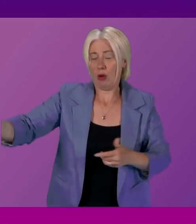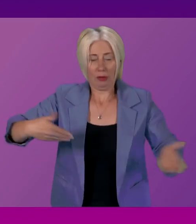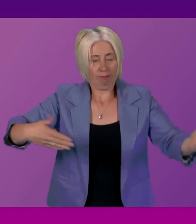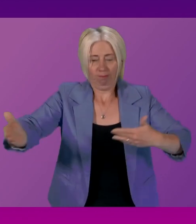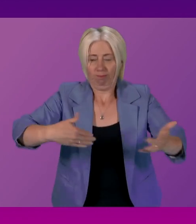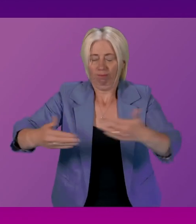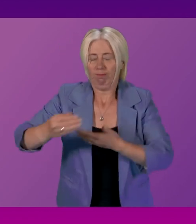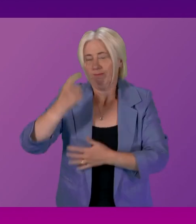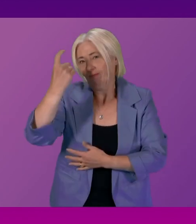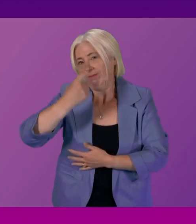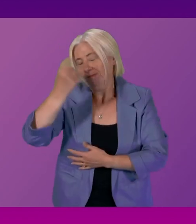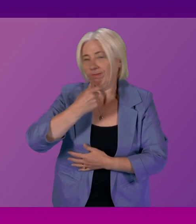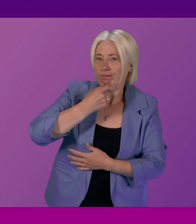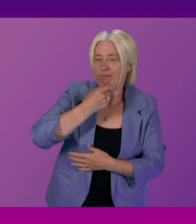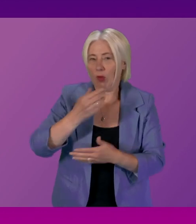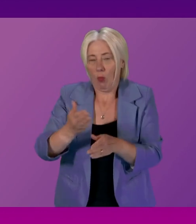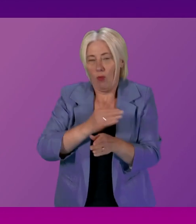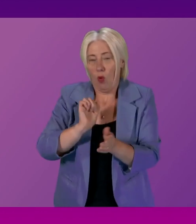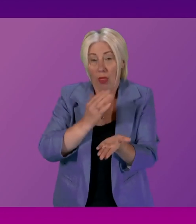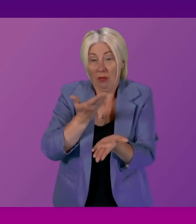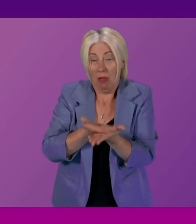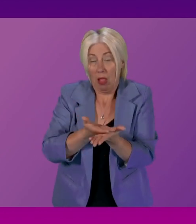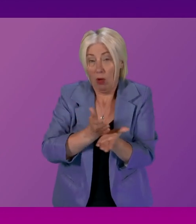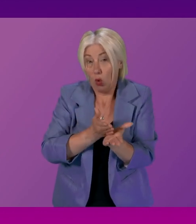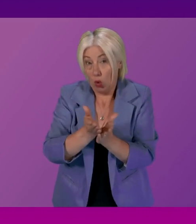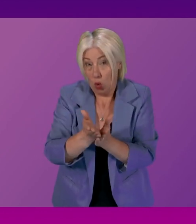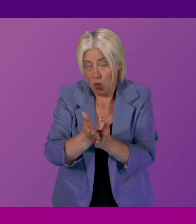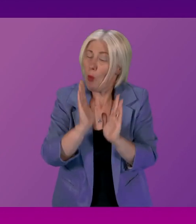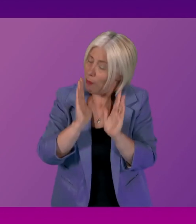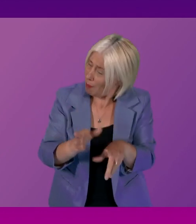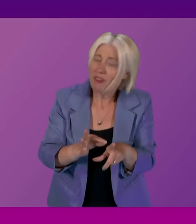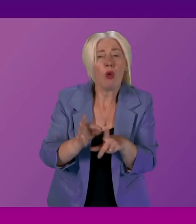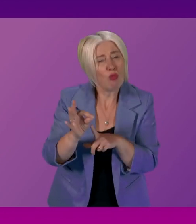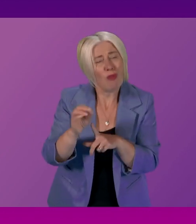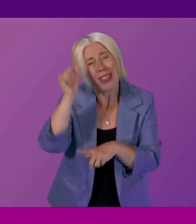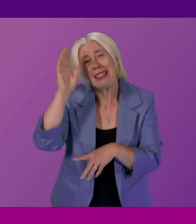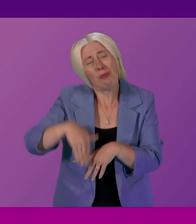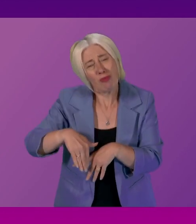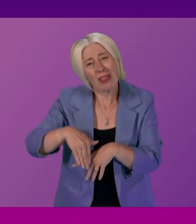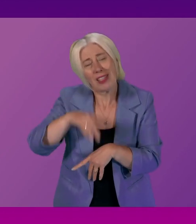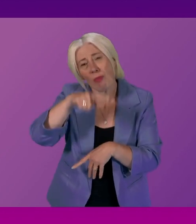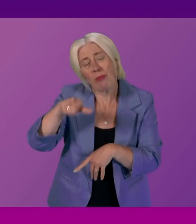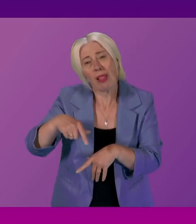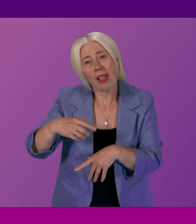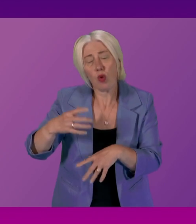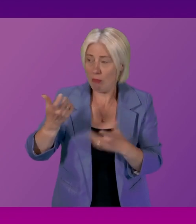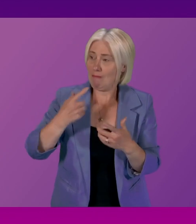passage of the bill. We need to improve the experience of rape complainers. I think that we all absolutely accept that.